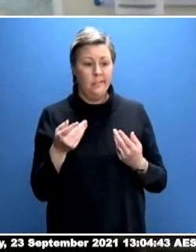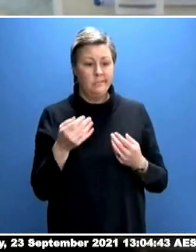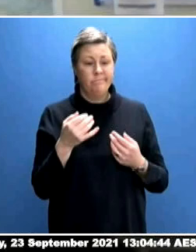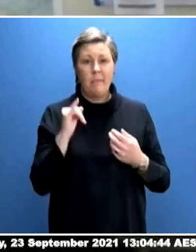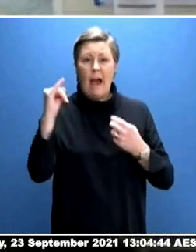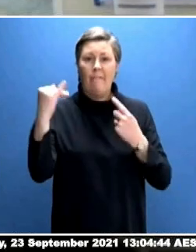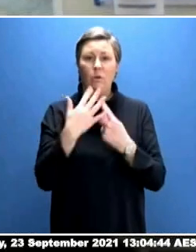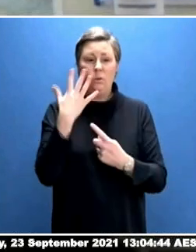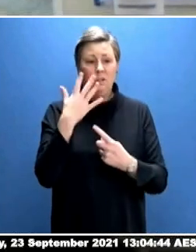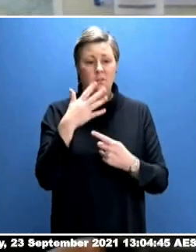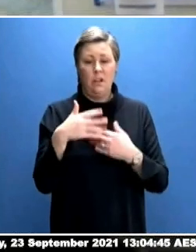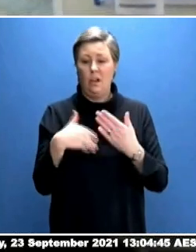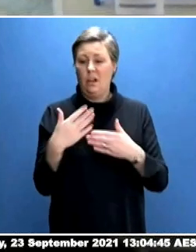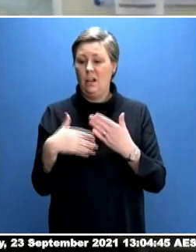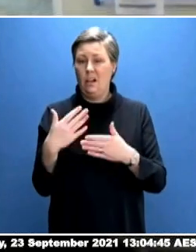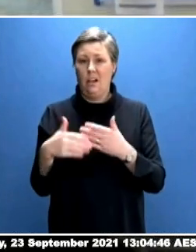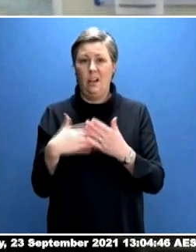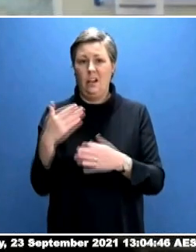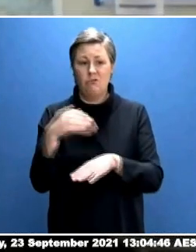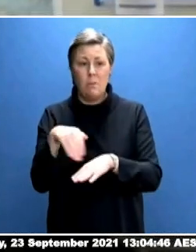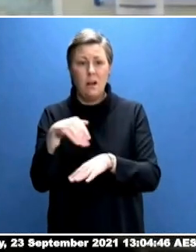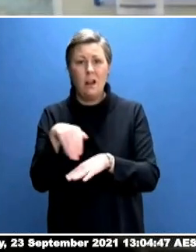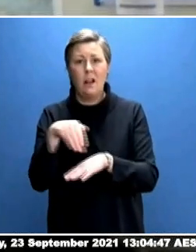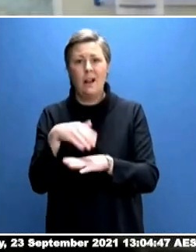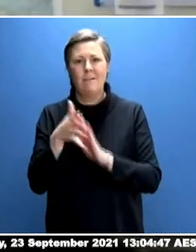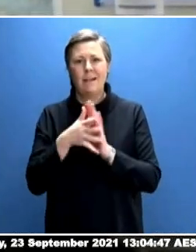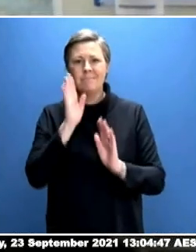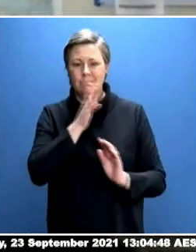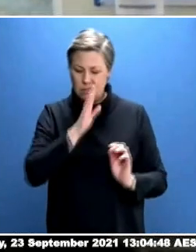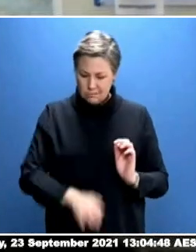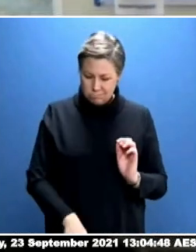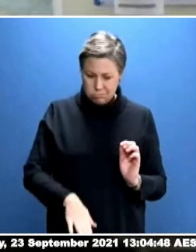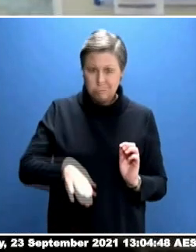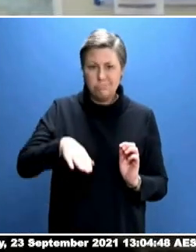and missing the valuable, important years of their childhood, their teenage